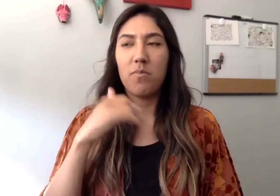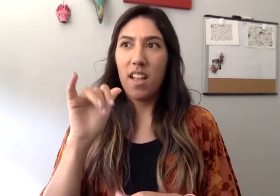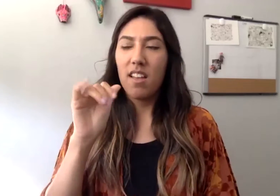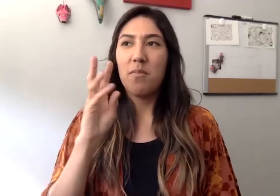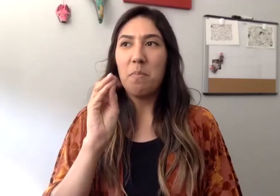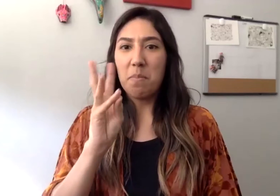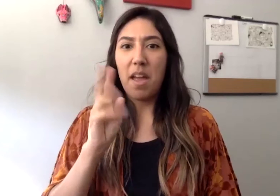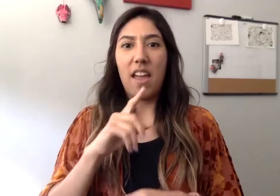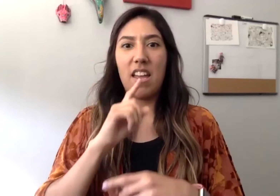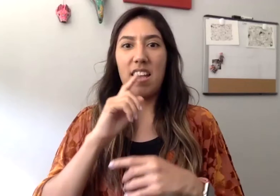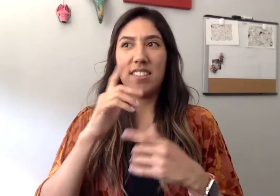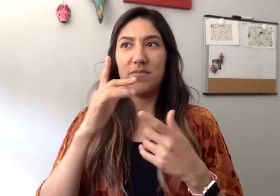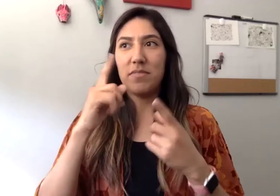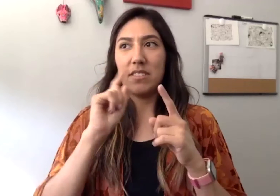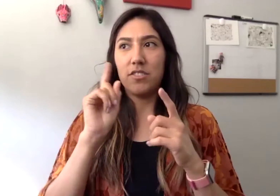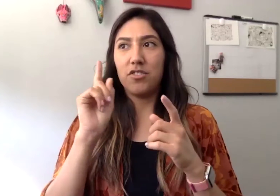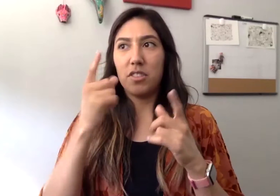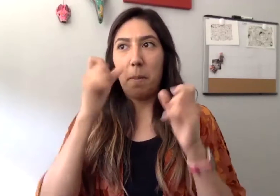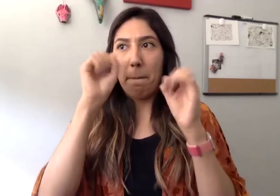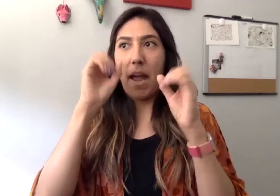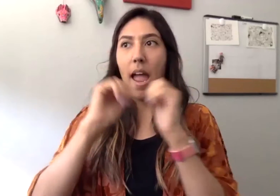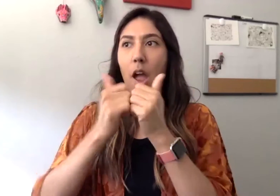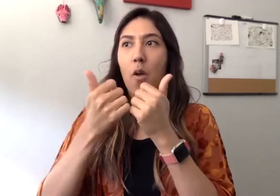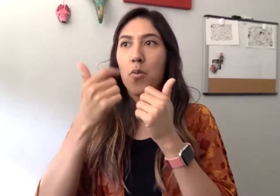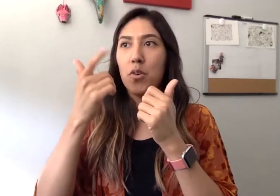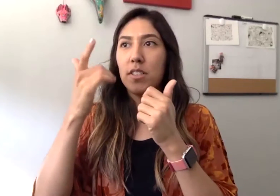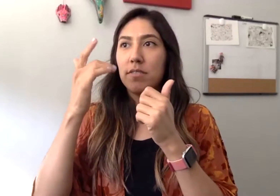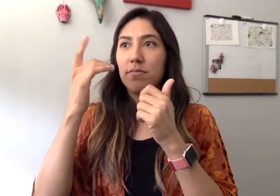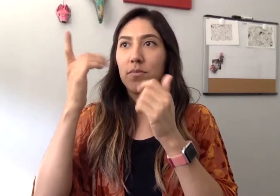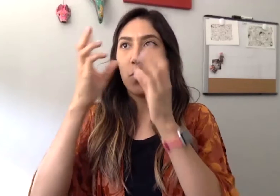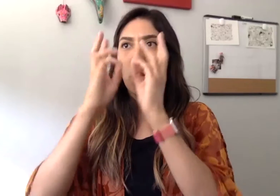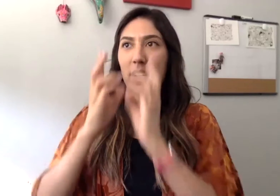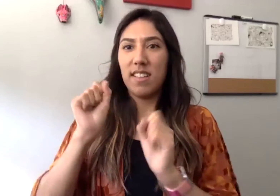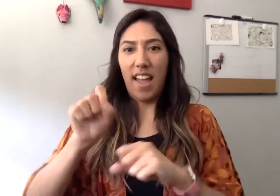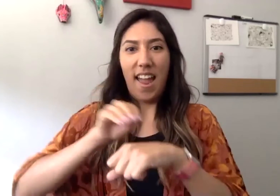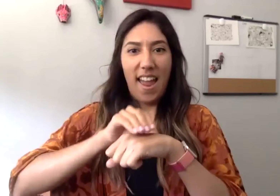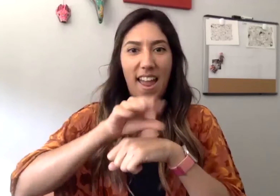It was amazing to me to see how the weather could have such an effect on